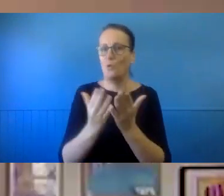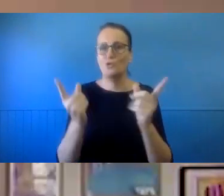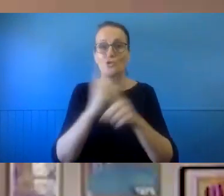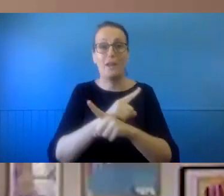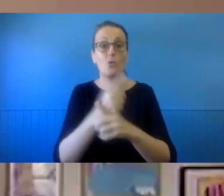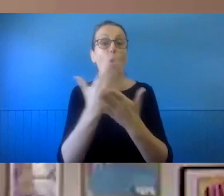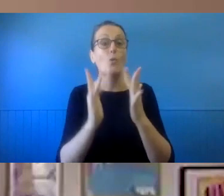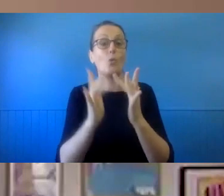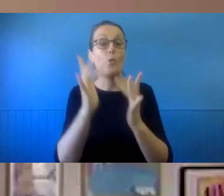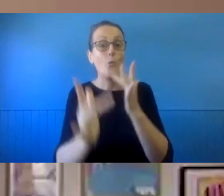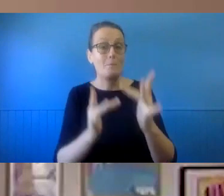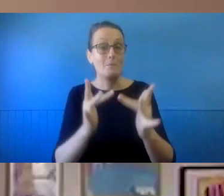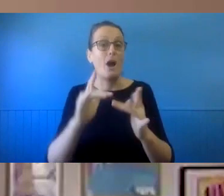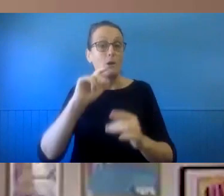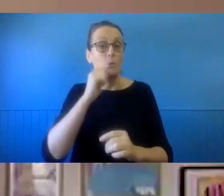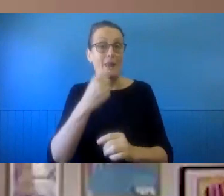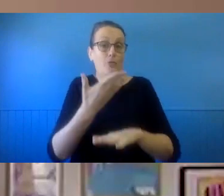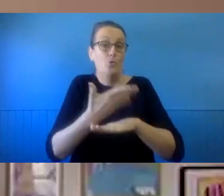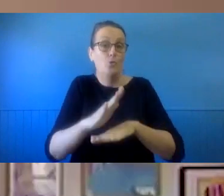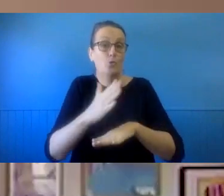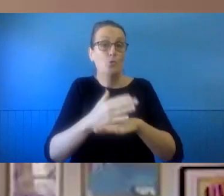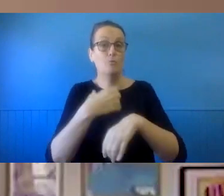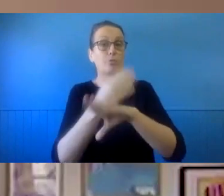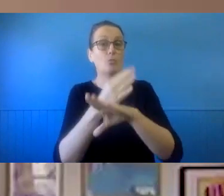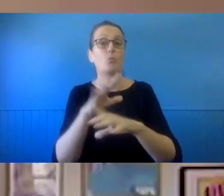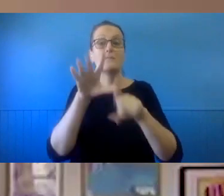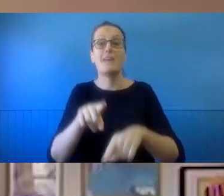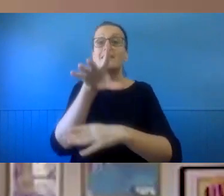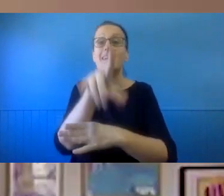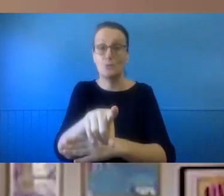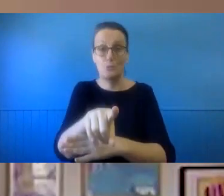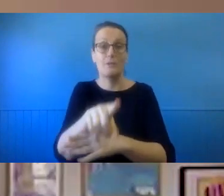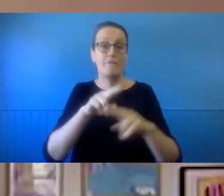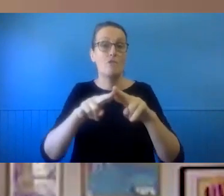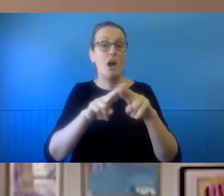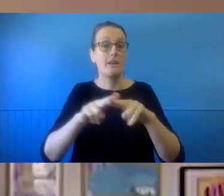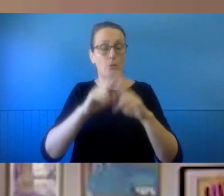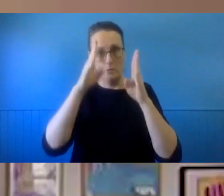will which kick-start next Friday with a focus on social media We'll be hearing directly